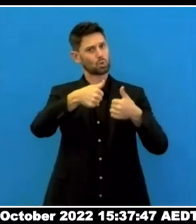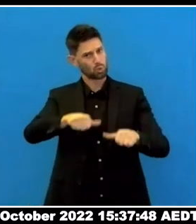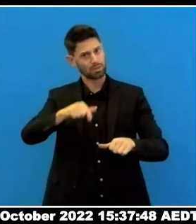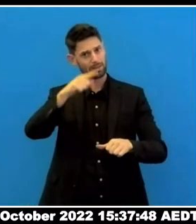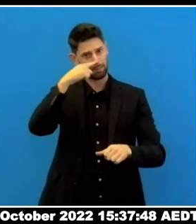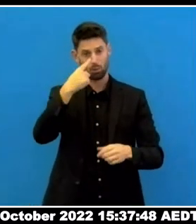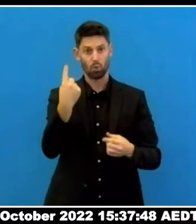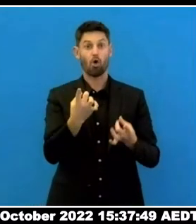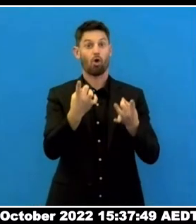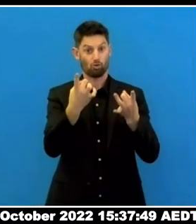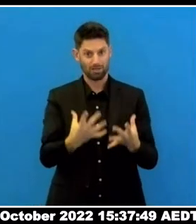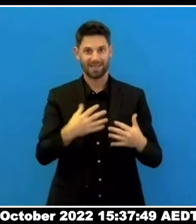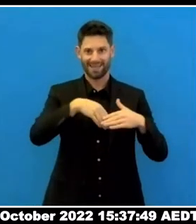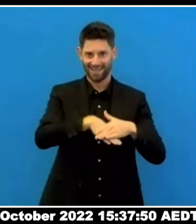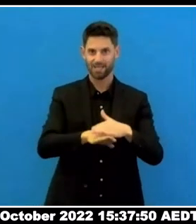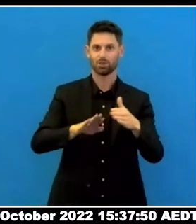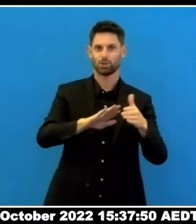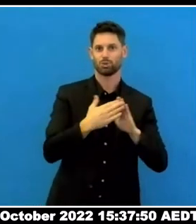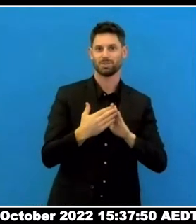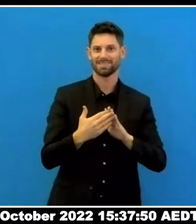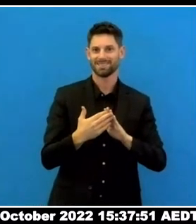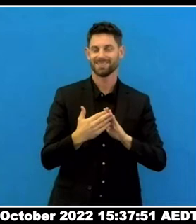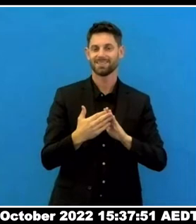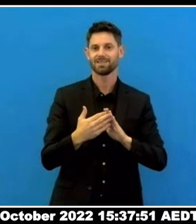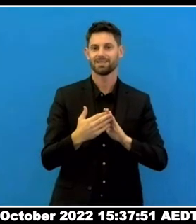the community leaders trying to actually assist the community